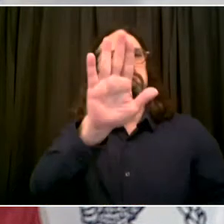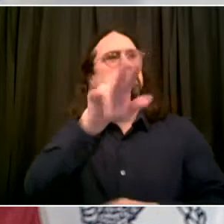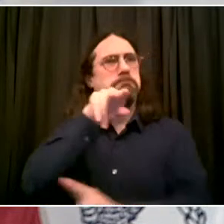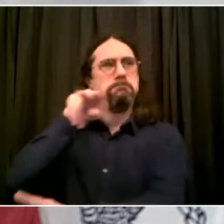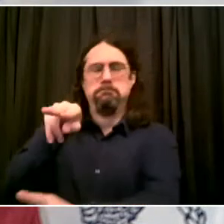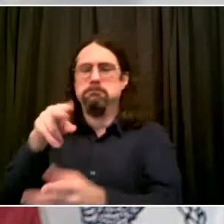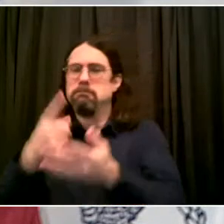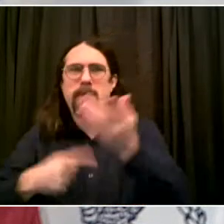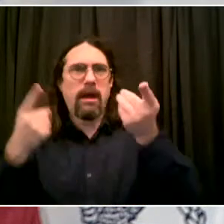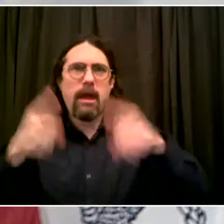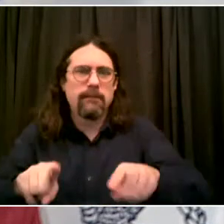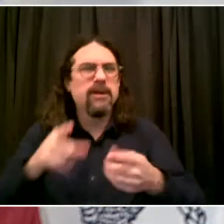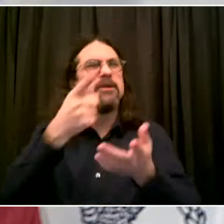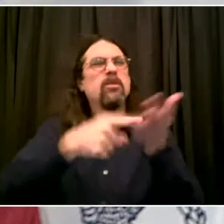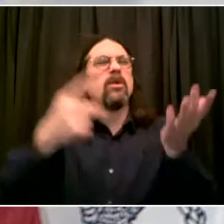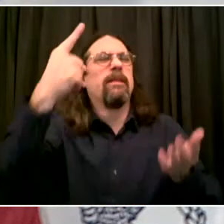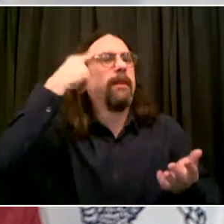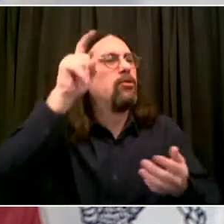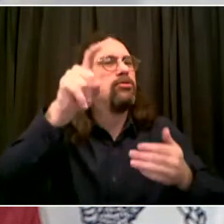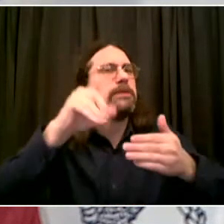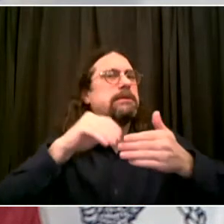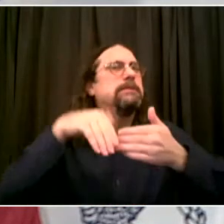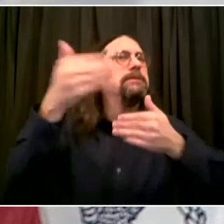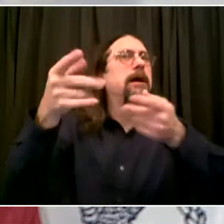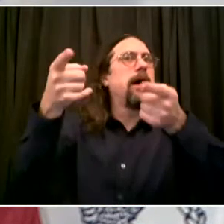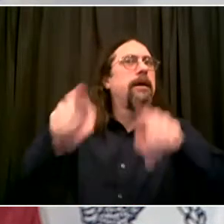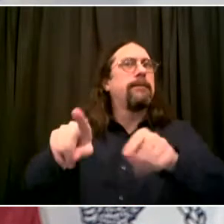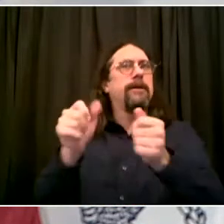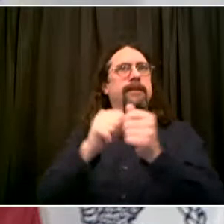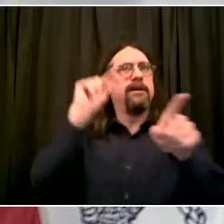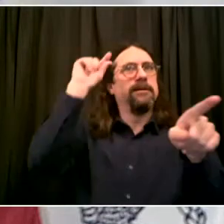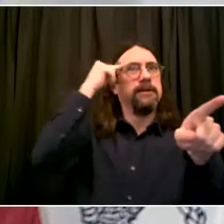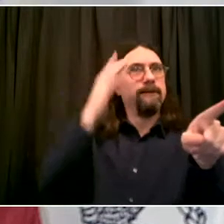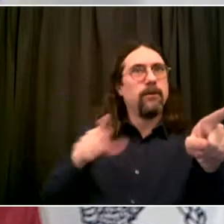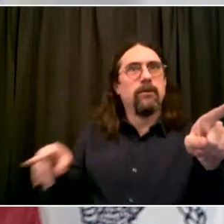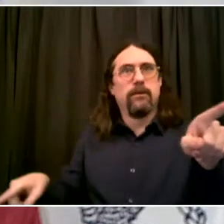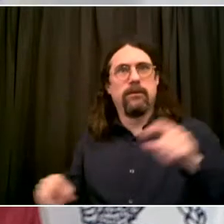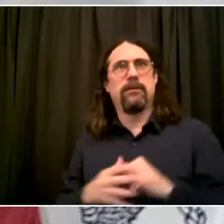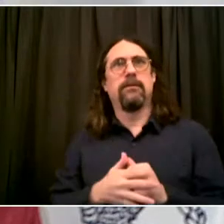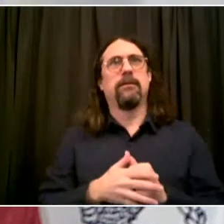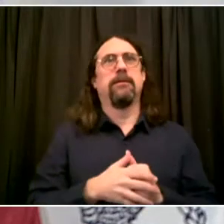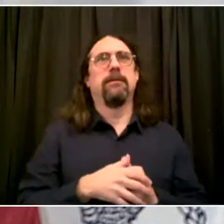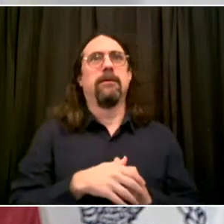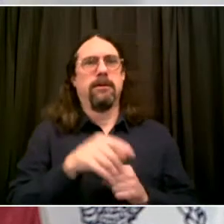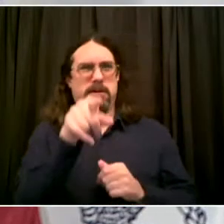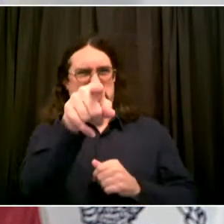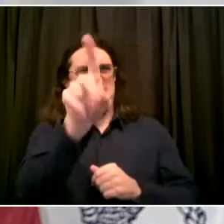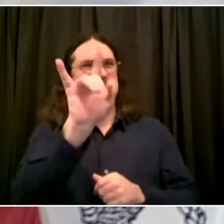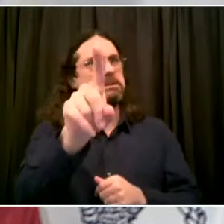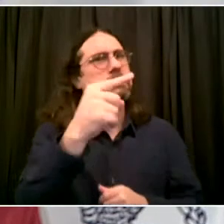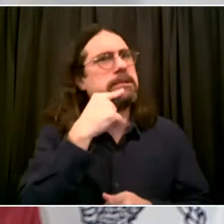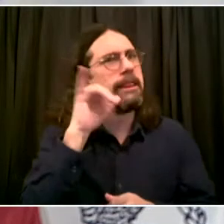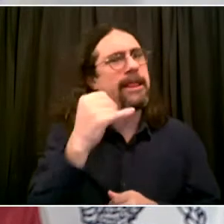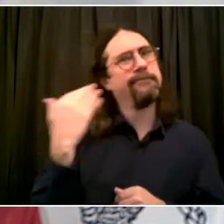REACT SPECIFICALLY TO WHAT SHE IS ALLEGING AND ALSO IF I COULD ASK YOU WHAT YOU THINK SHOULD HHPAPEEINN THIS MOMENT? YOU TALKEE D RECENTLY ABOUT WHAT IT'S LIKE